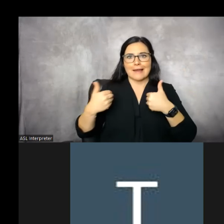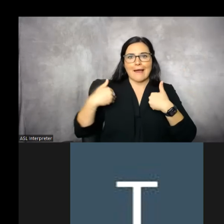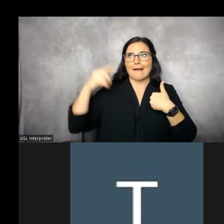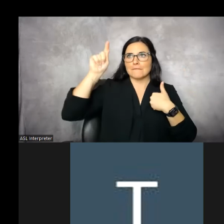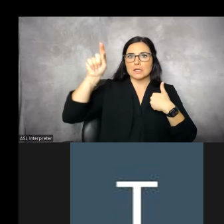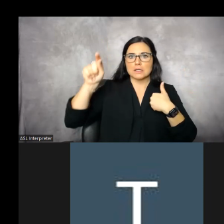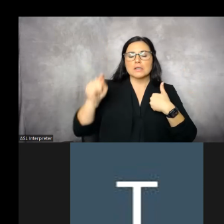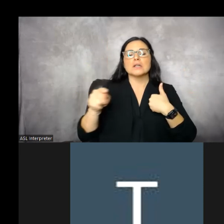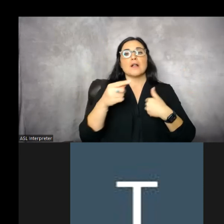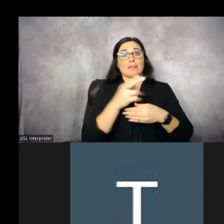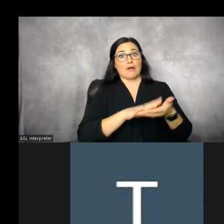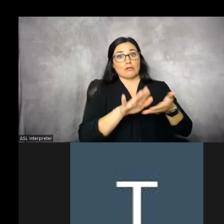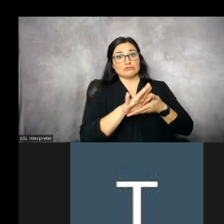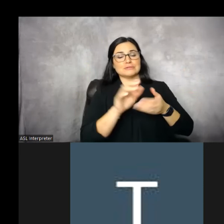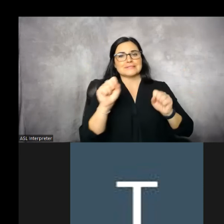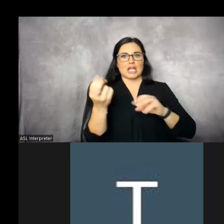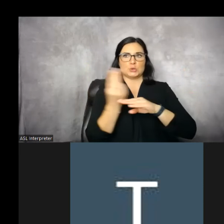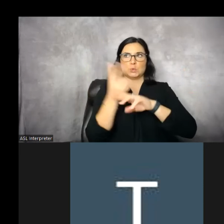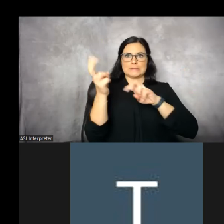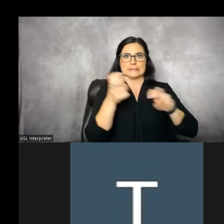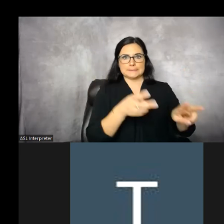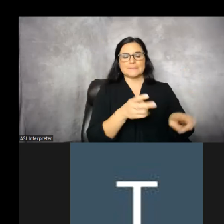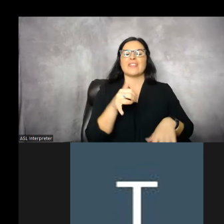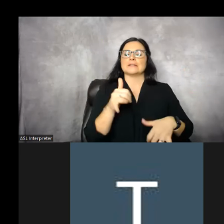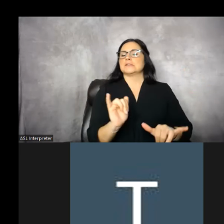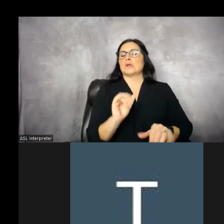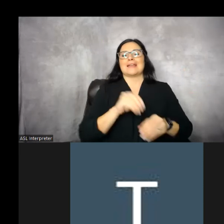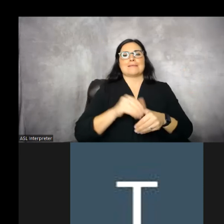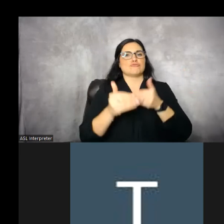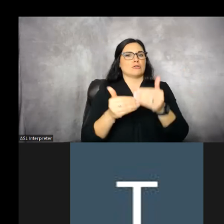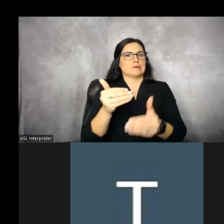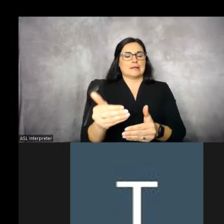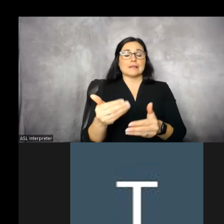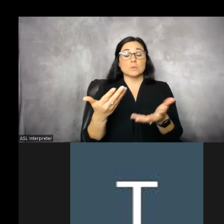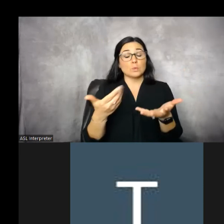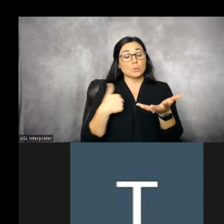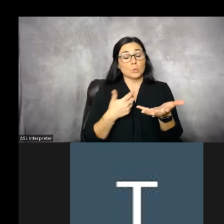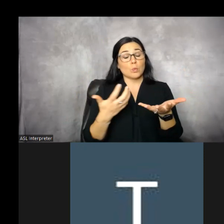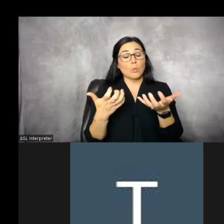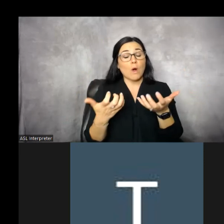That's a work in progress. That's something we would like to do more collaboration with.